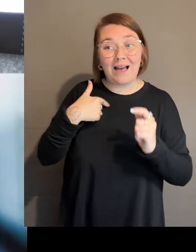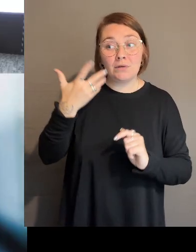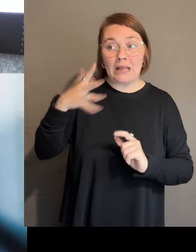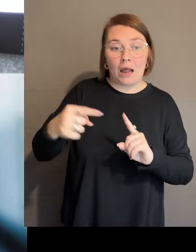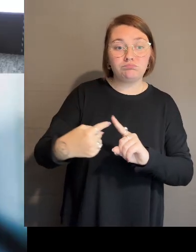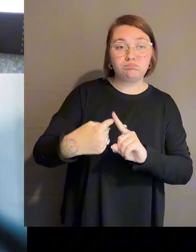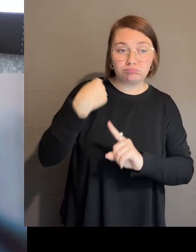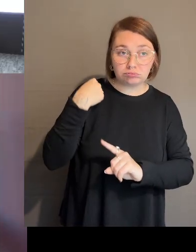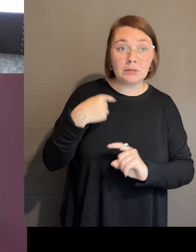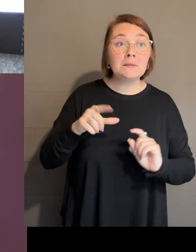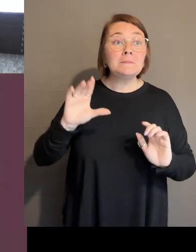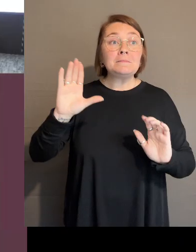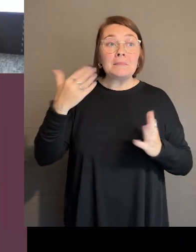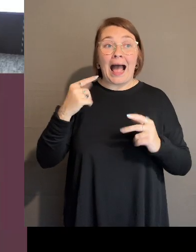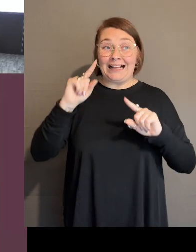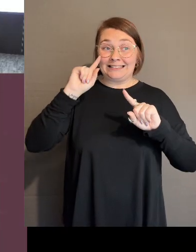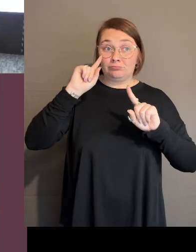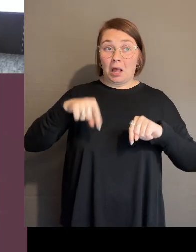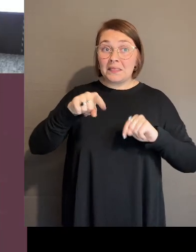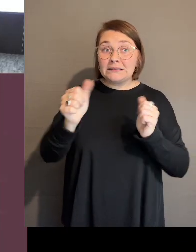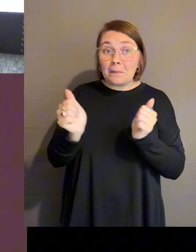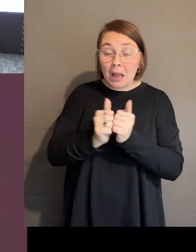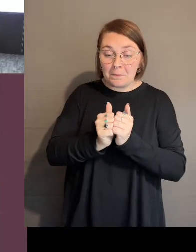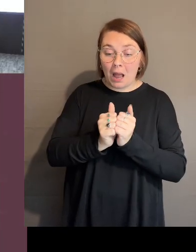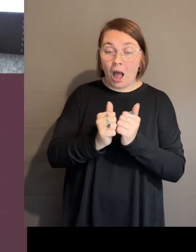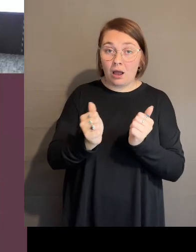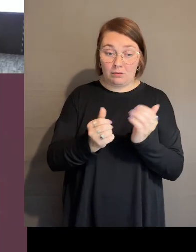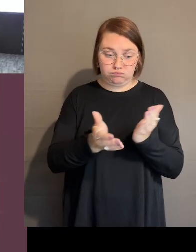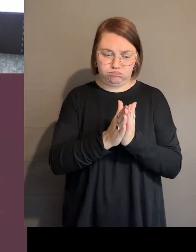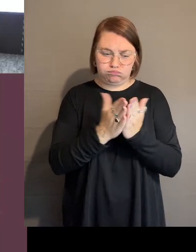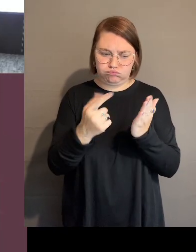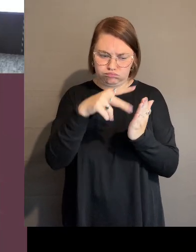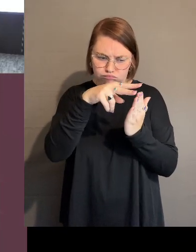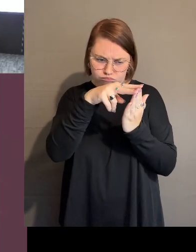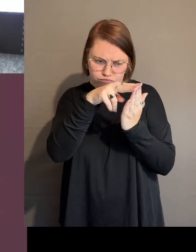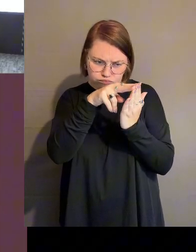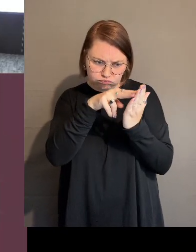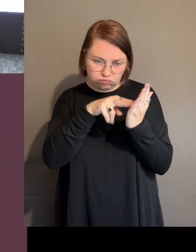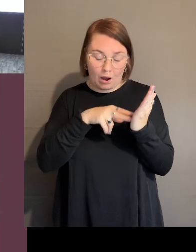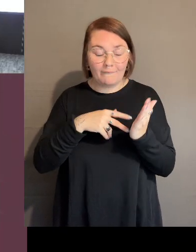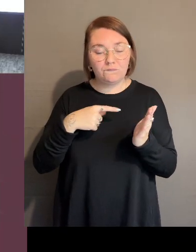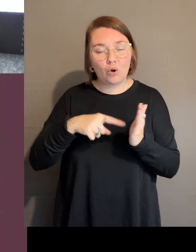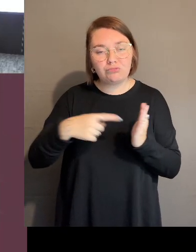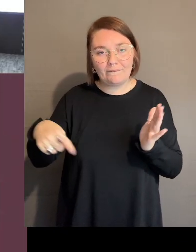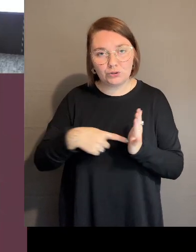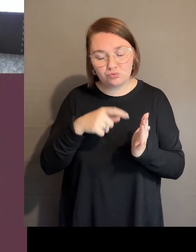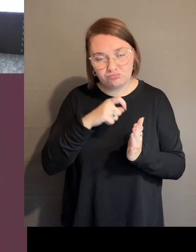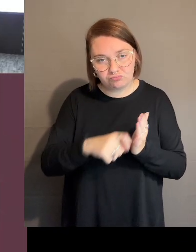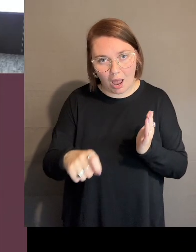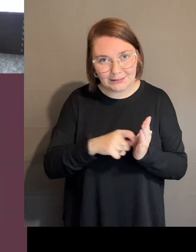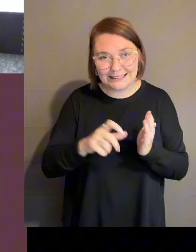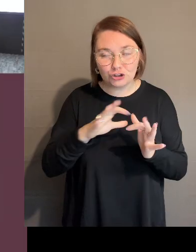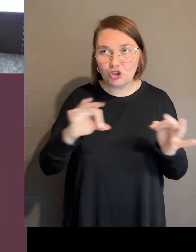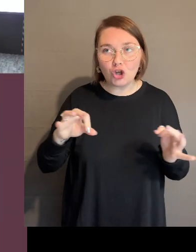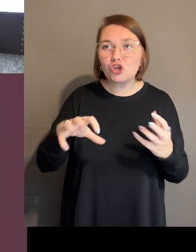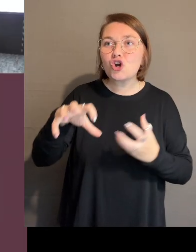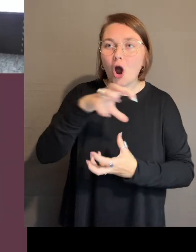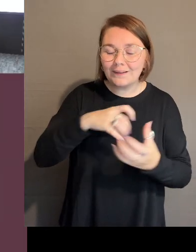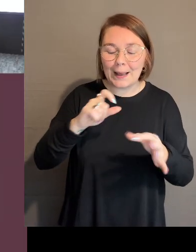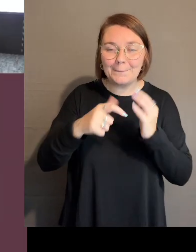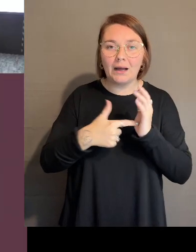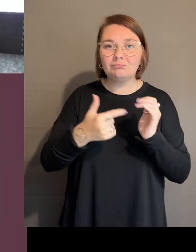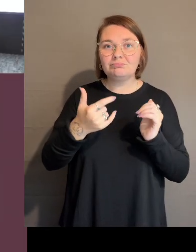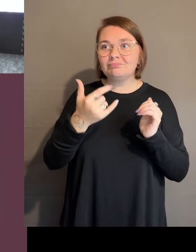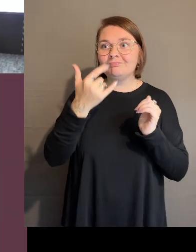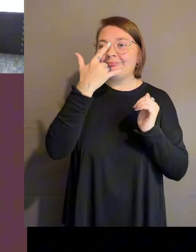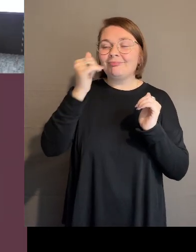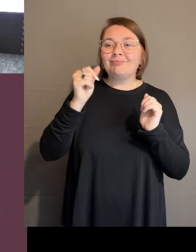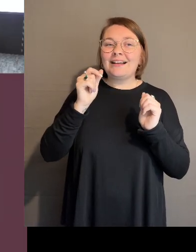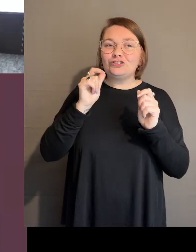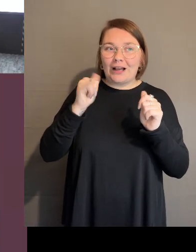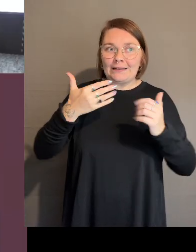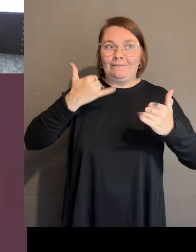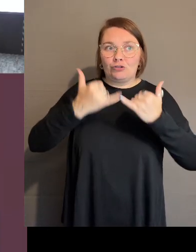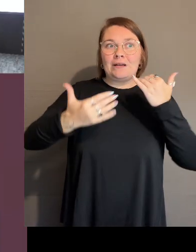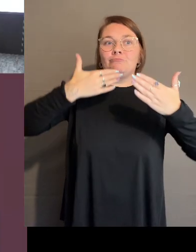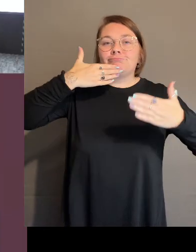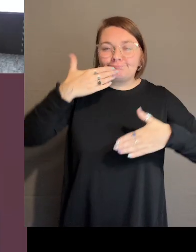We have started… and this is a paper that is incredibly straightforward, and it took forever to write. There's nothing complicated about the analysis or anything, it's basically descriptive.